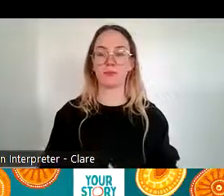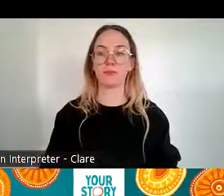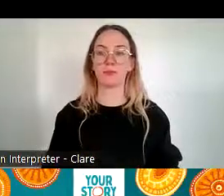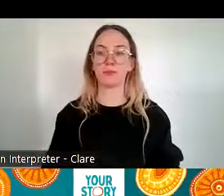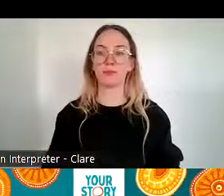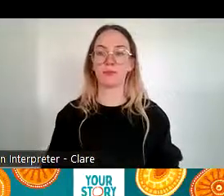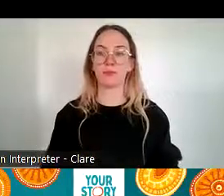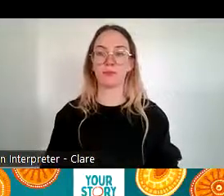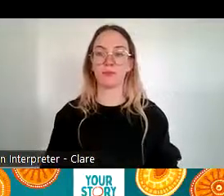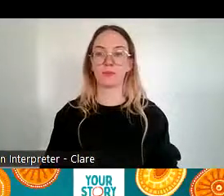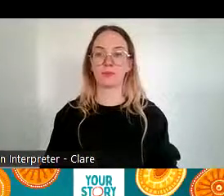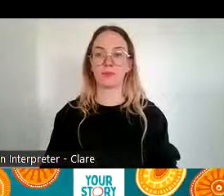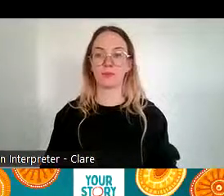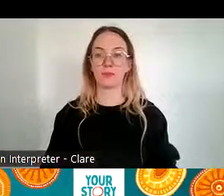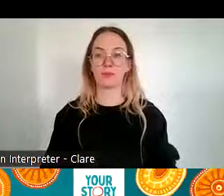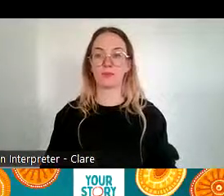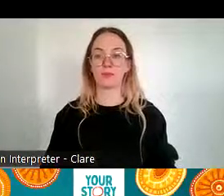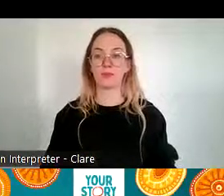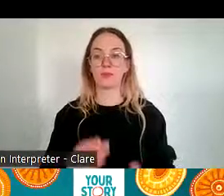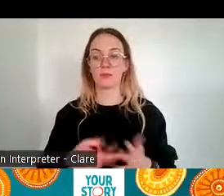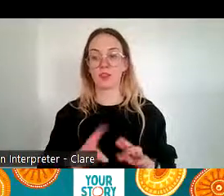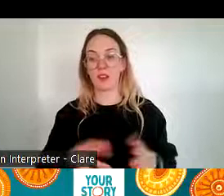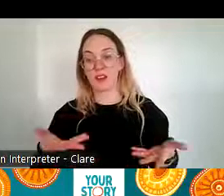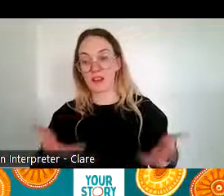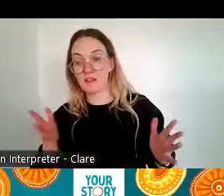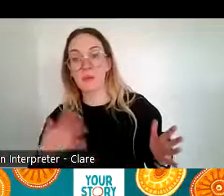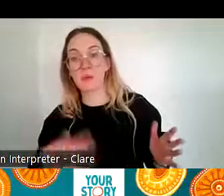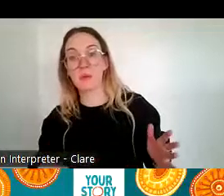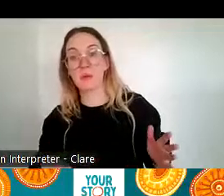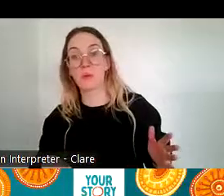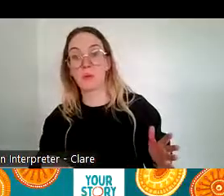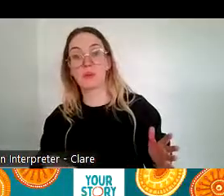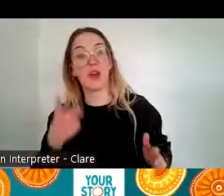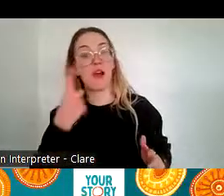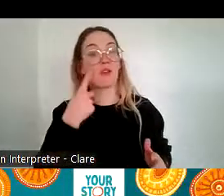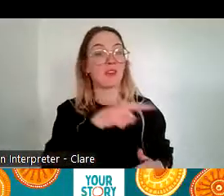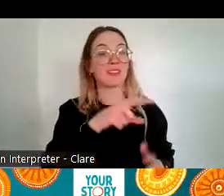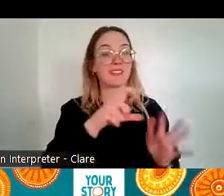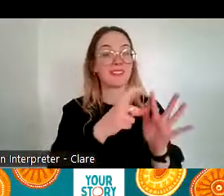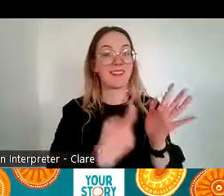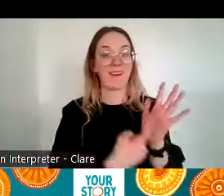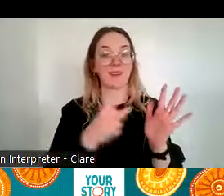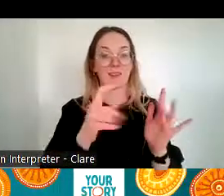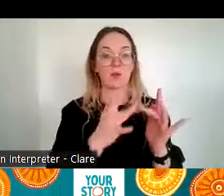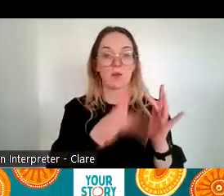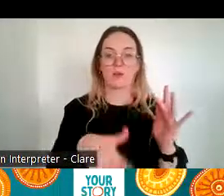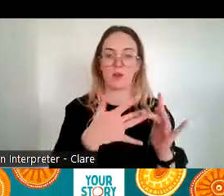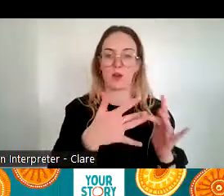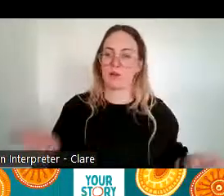people may also wish, if they're interested, to visit the Disability Royal Commission website which also has a range of resources and information.